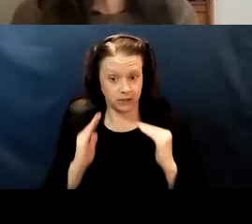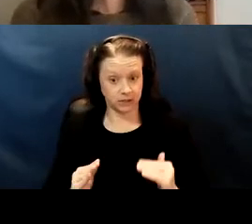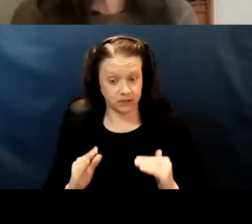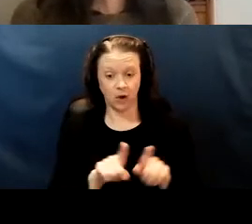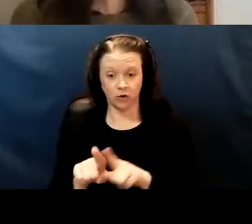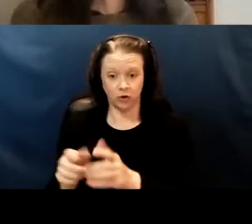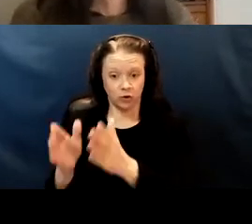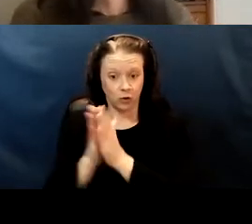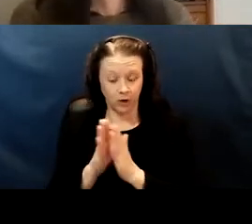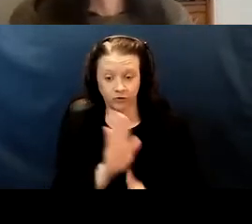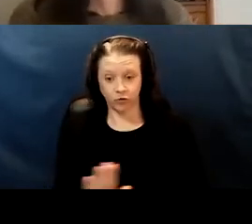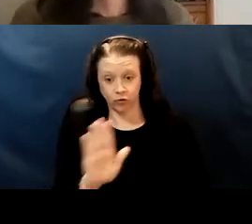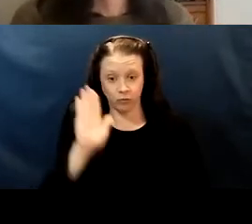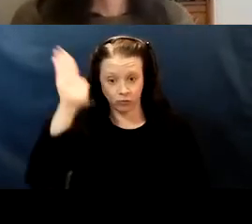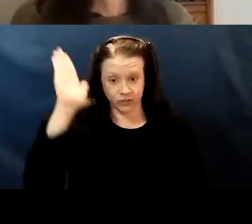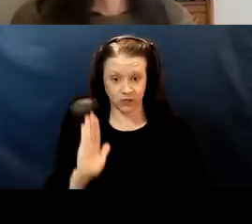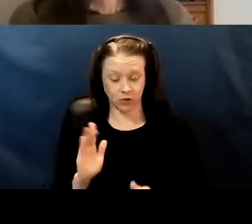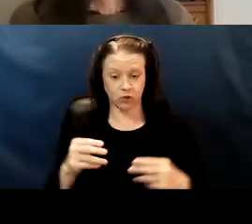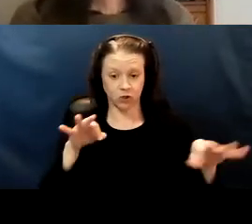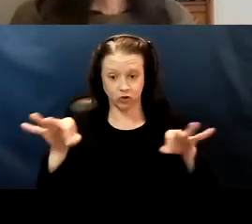that your presenters describe their slides. So if you are